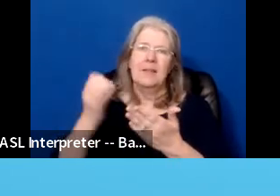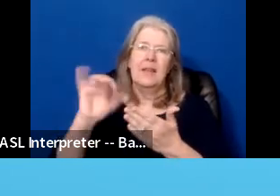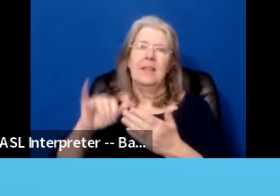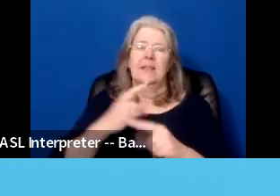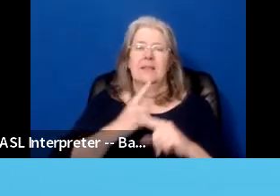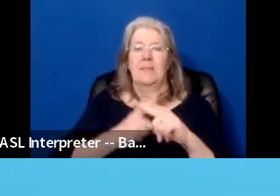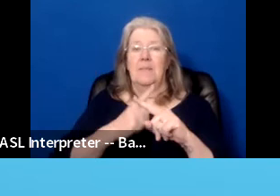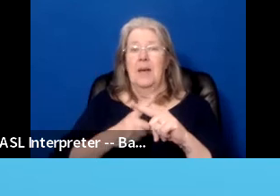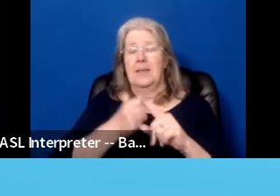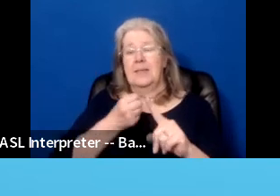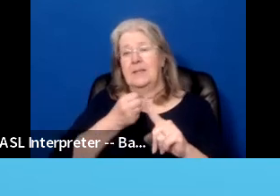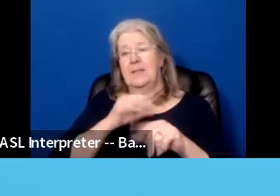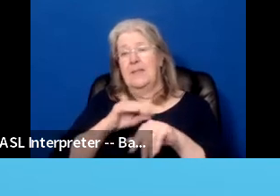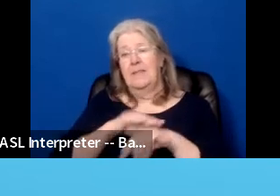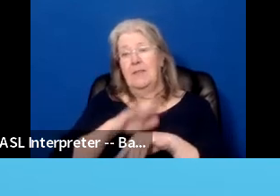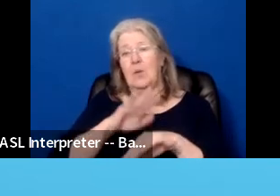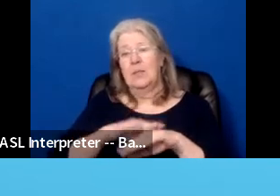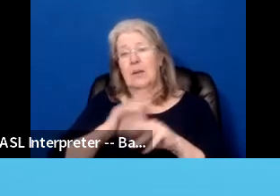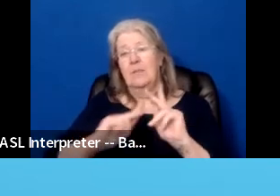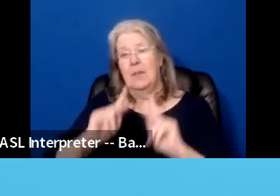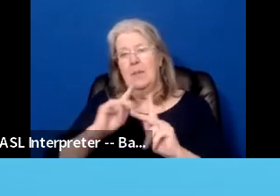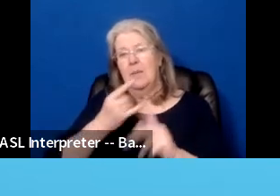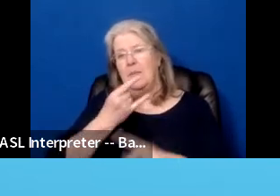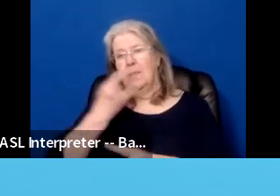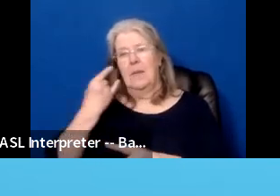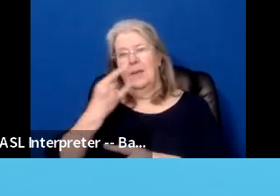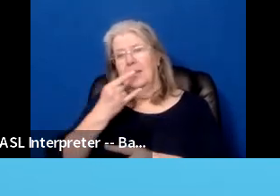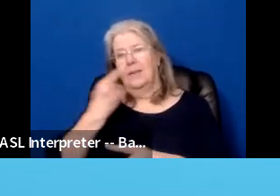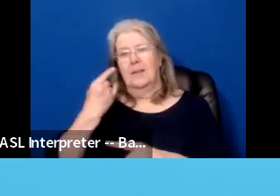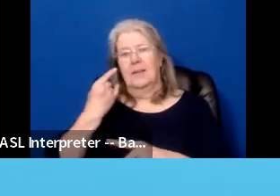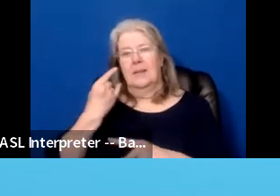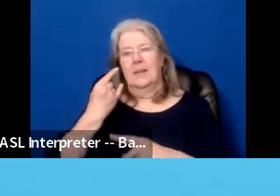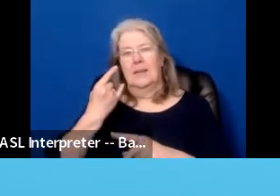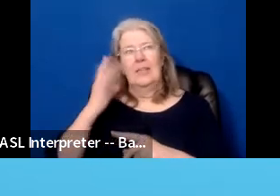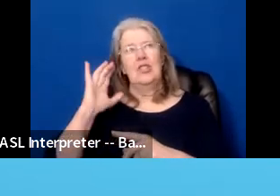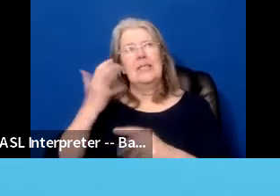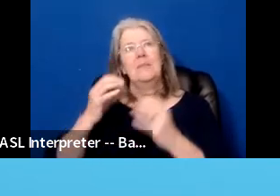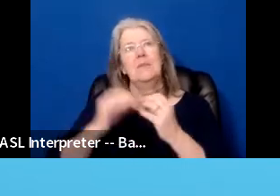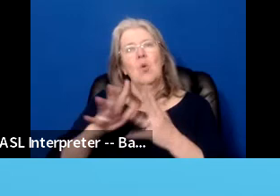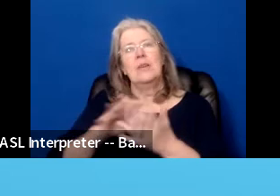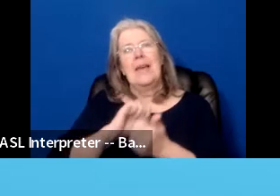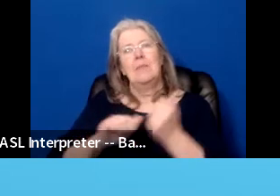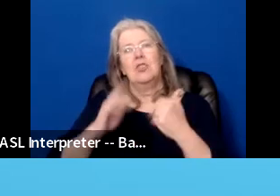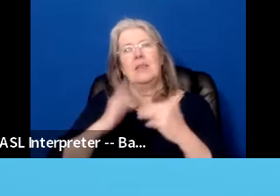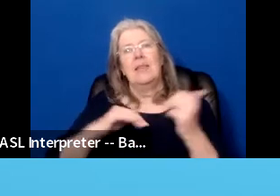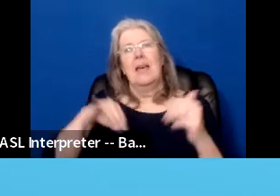the way most wear the mask wearing them seems to be more damaging than beneficial.